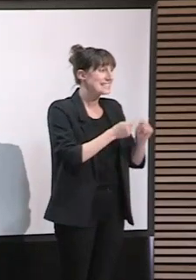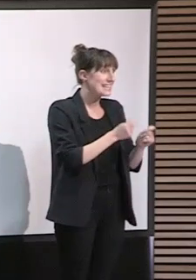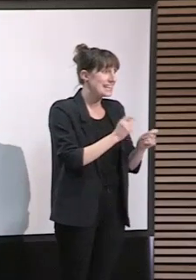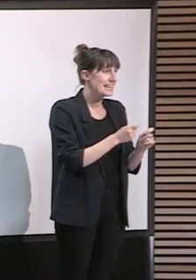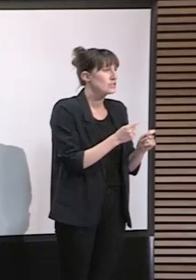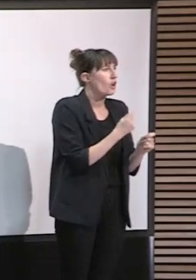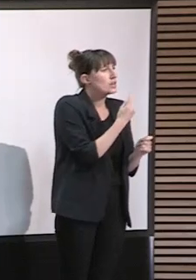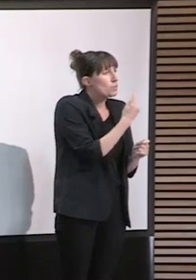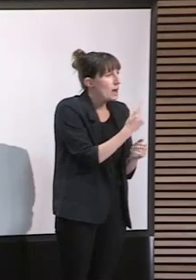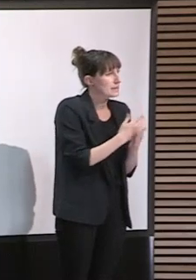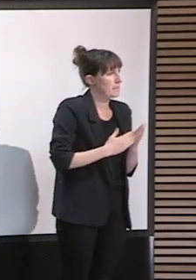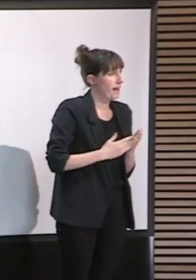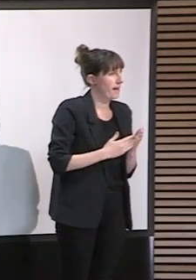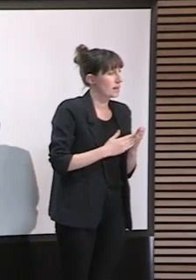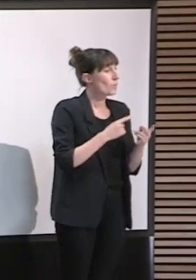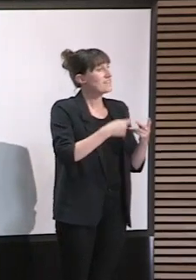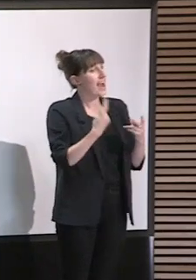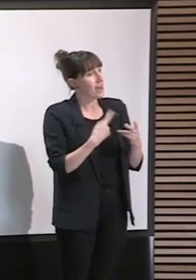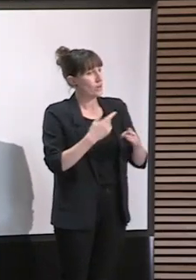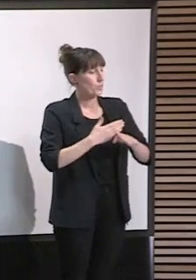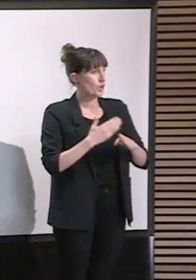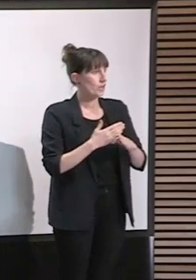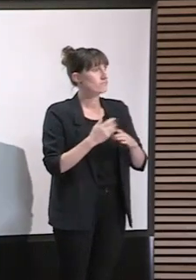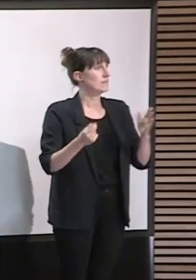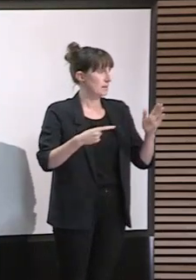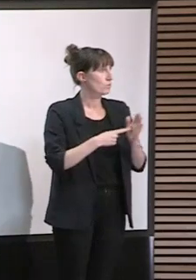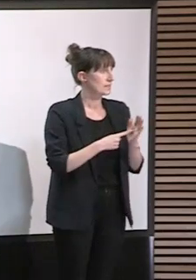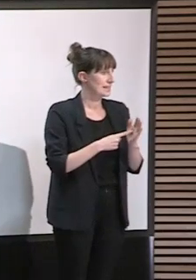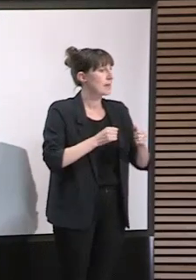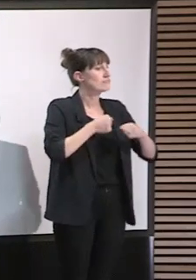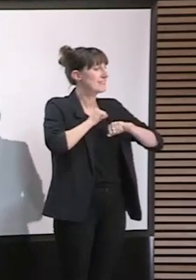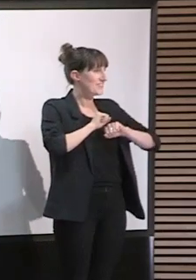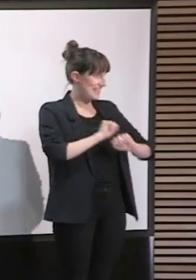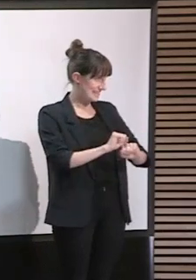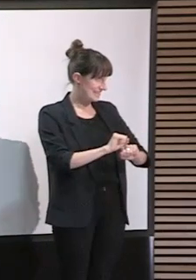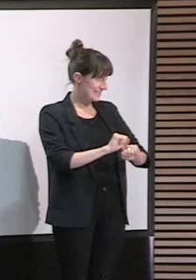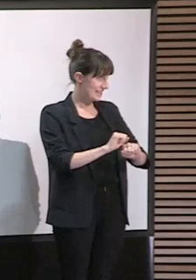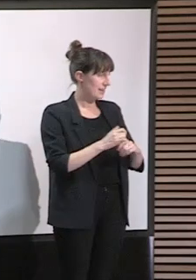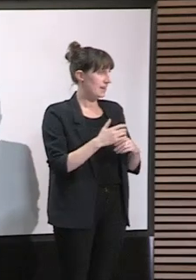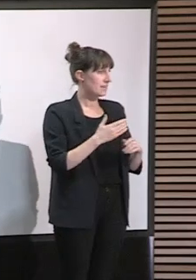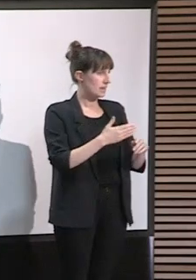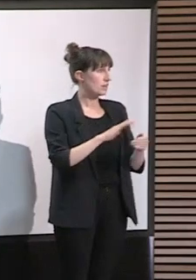There's a very important point here that the testing is a back stop. Actually, it is